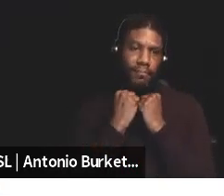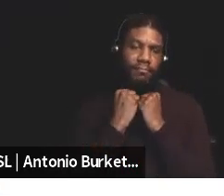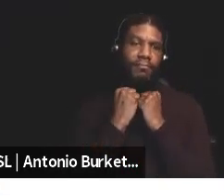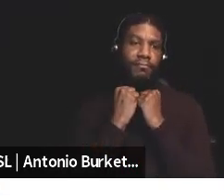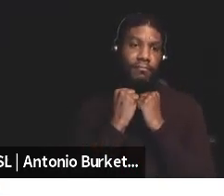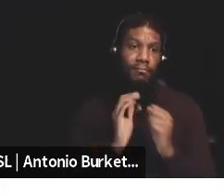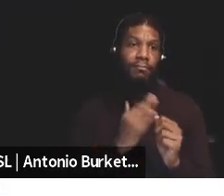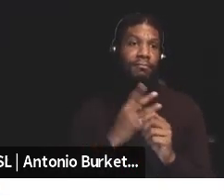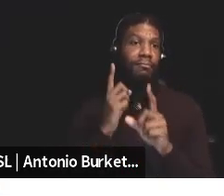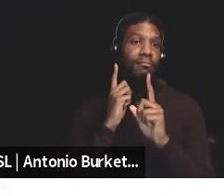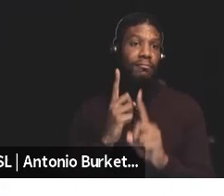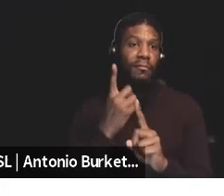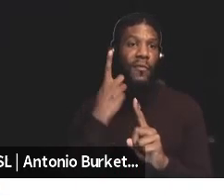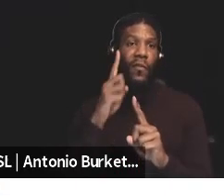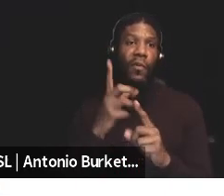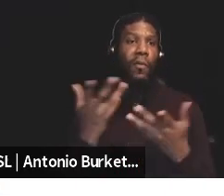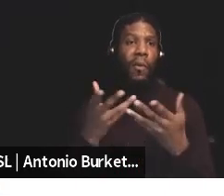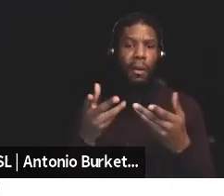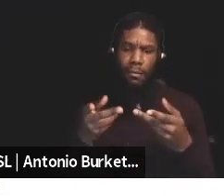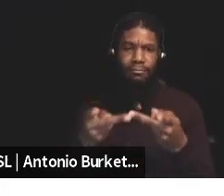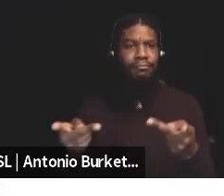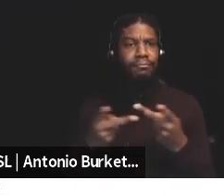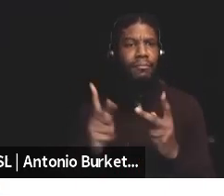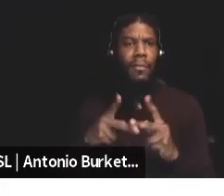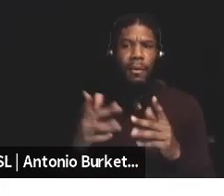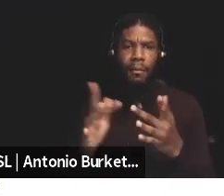create a space where participants can connect with others in the writing center community without a